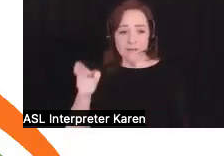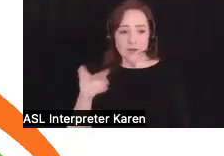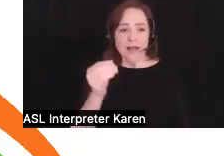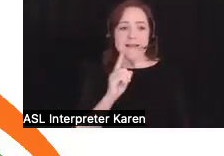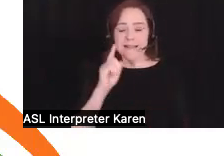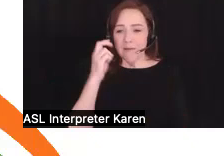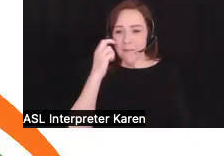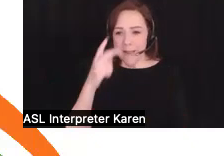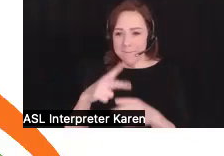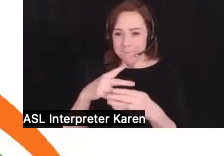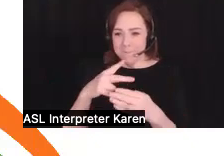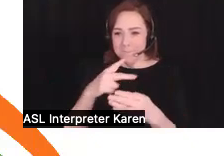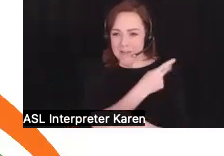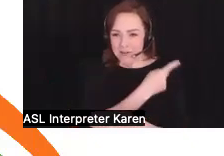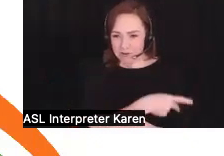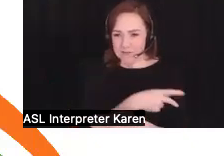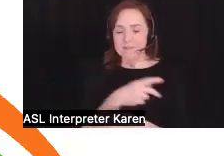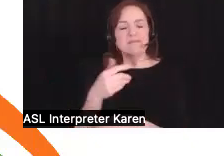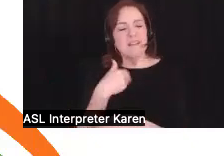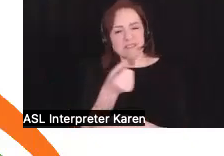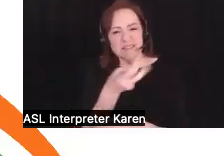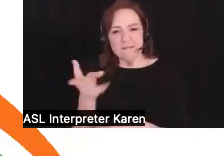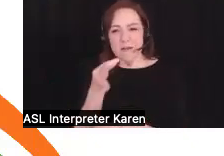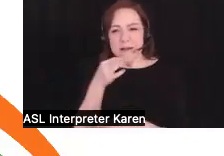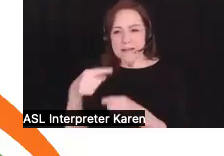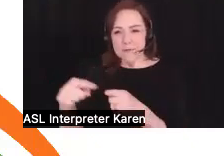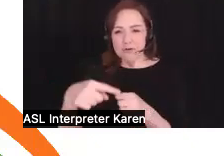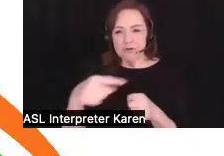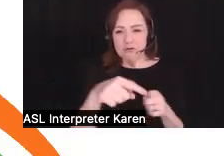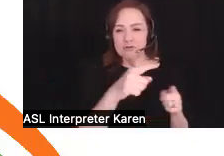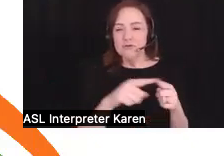have hearing loss themselves. these webinars are designed to provide timely information and